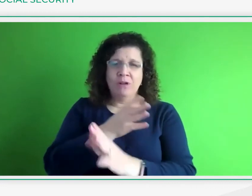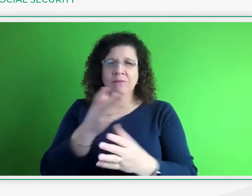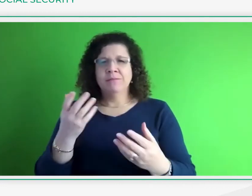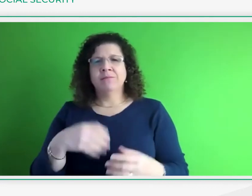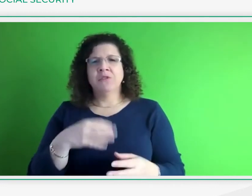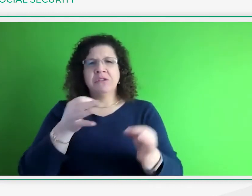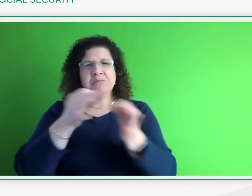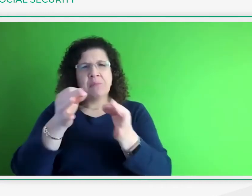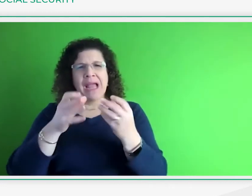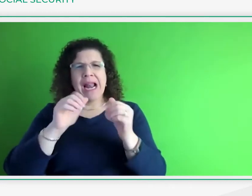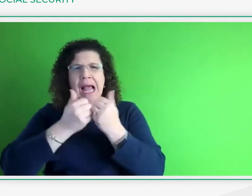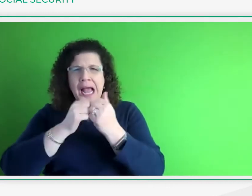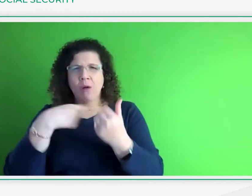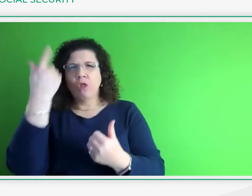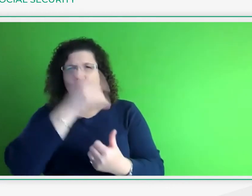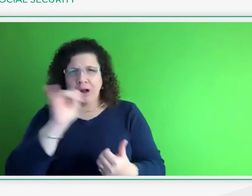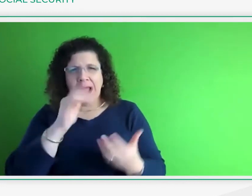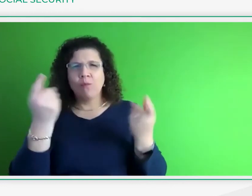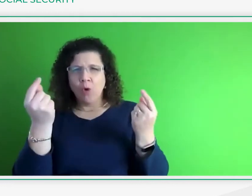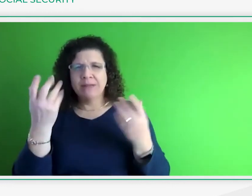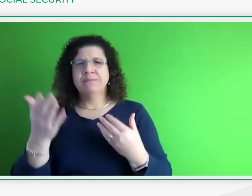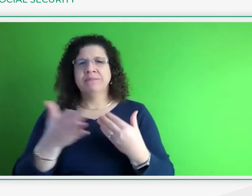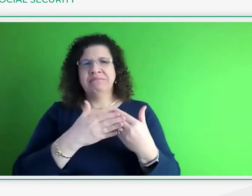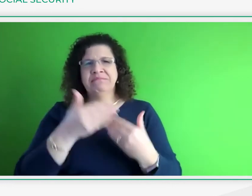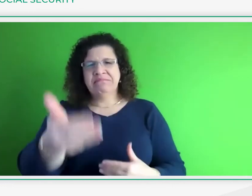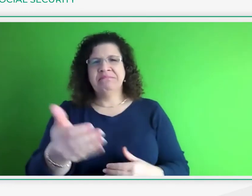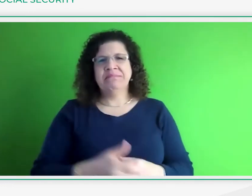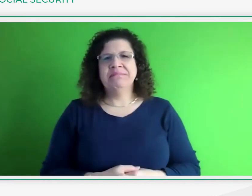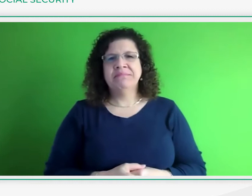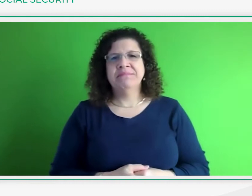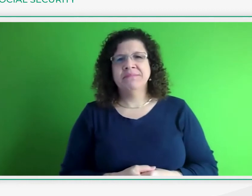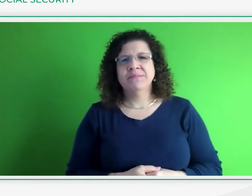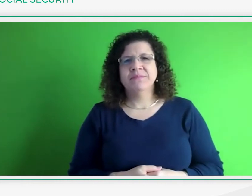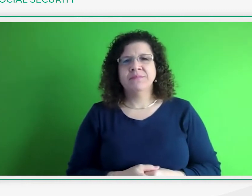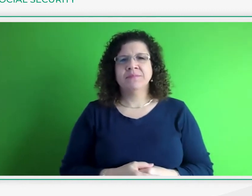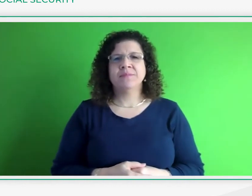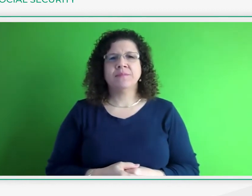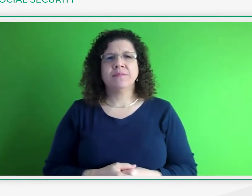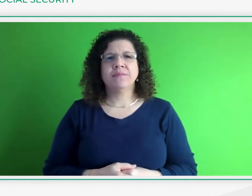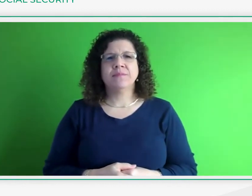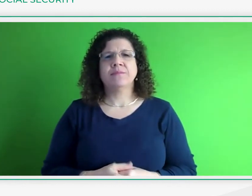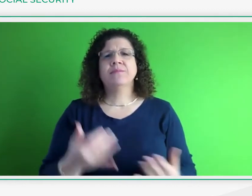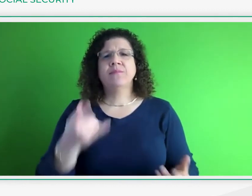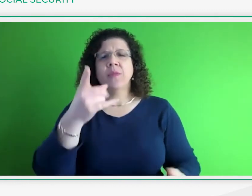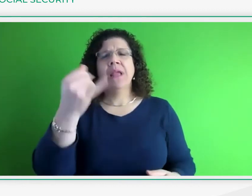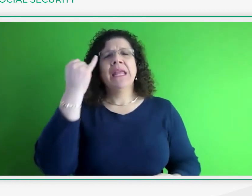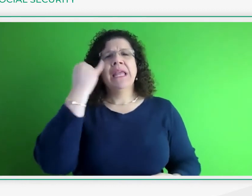and you want to retire fully, you can actually claim Social Security now. And I'll explain what that looks like if you're doing it early or later.